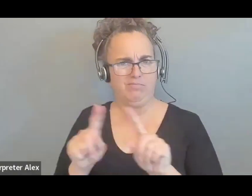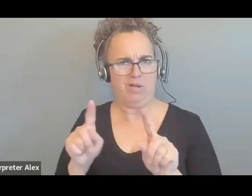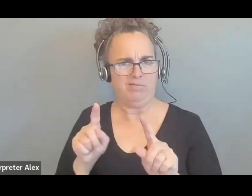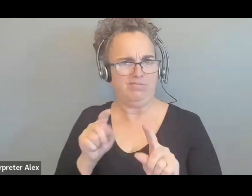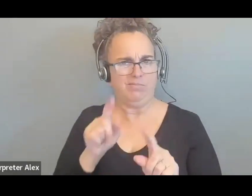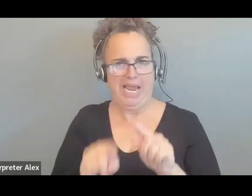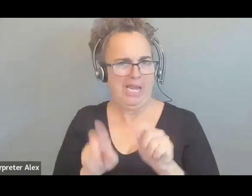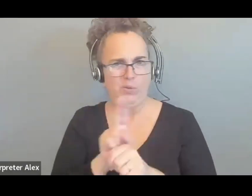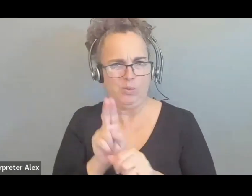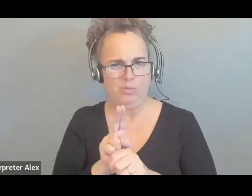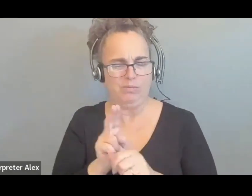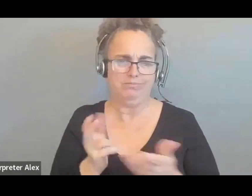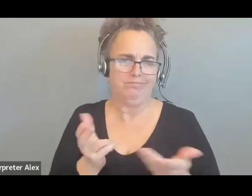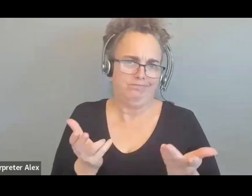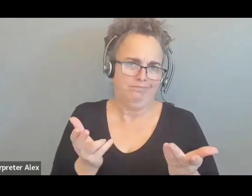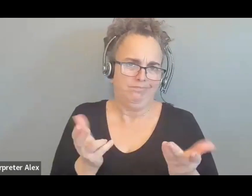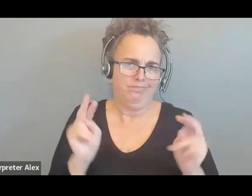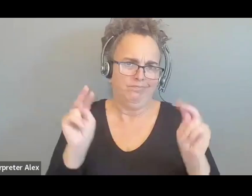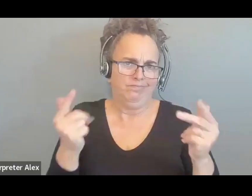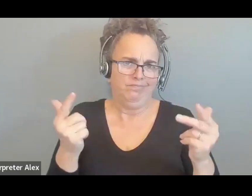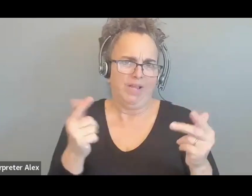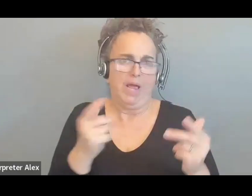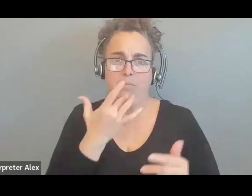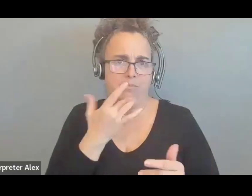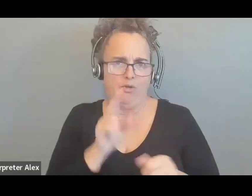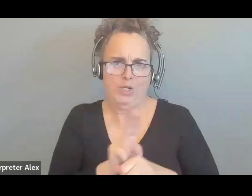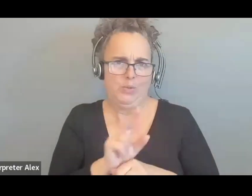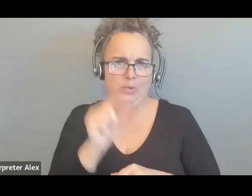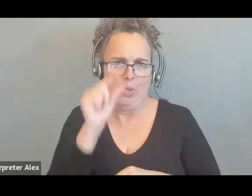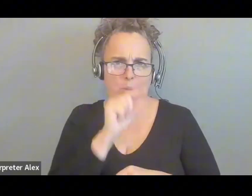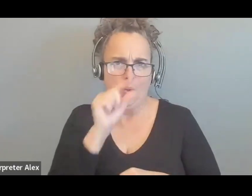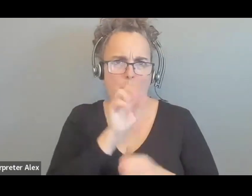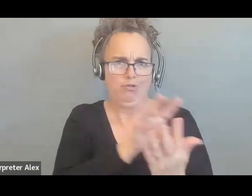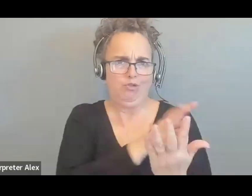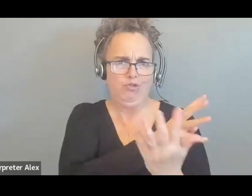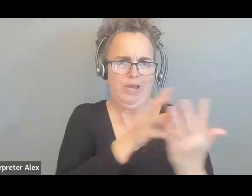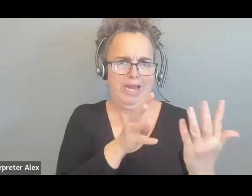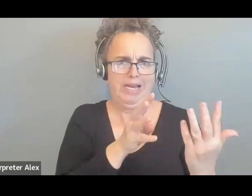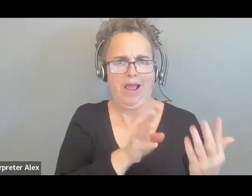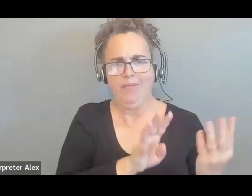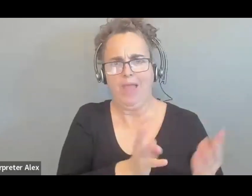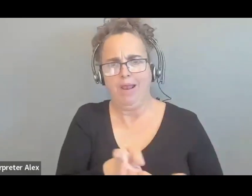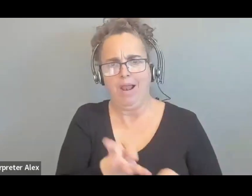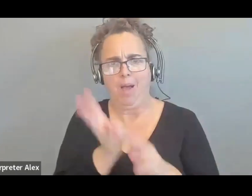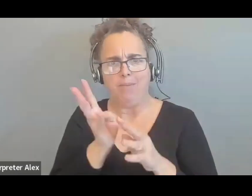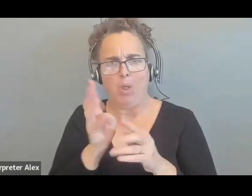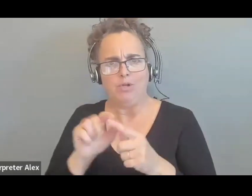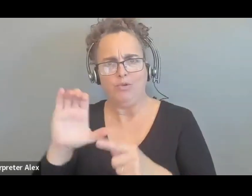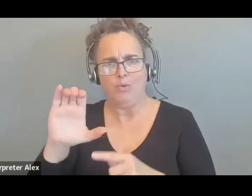I would rather, you know, use a Google sheet and then plug it into Claude and have Claude categorize it,